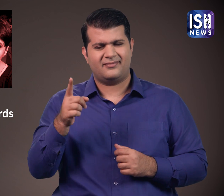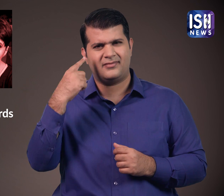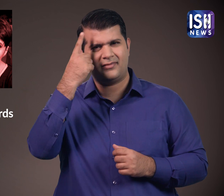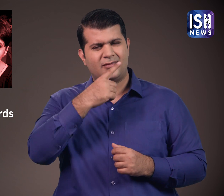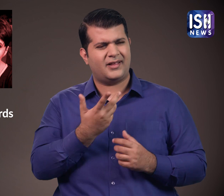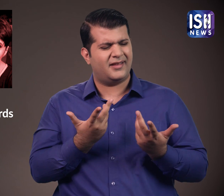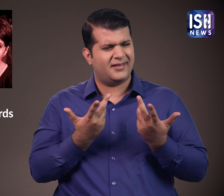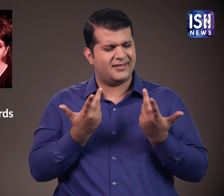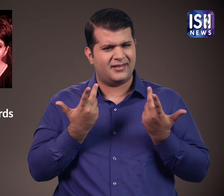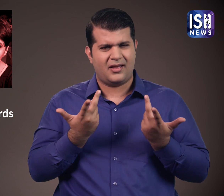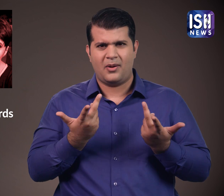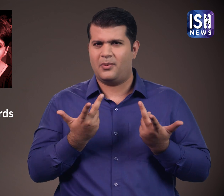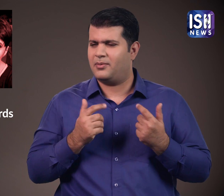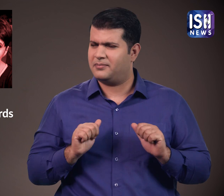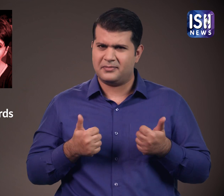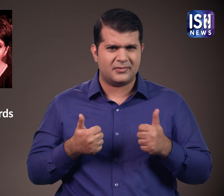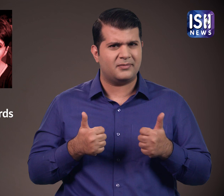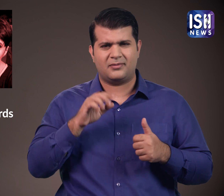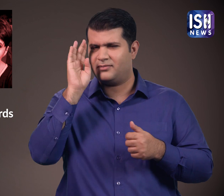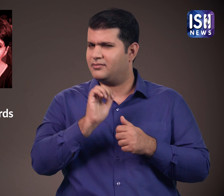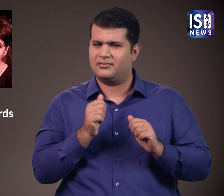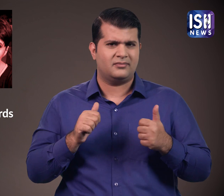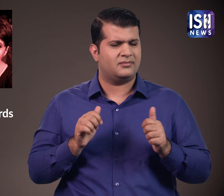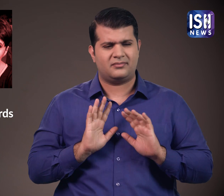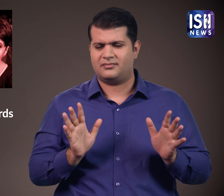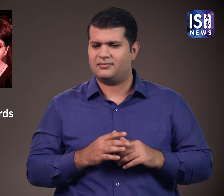They just could not digest this.